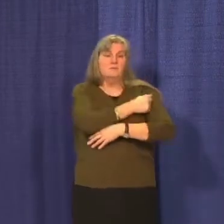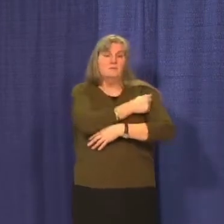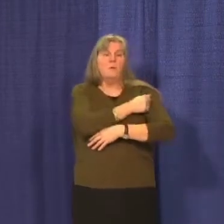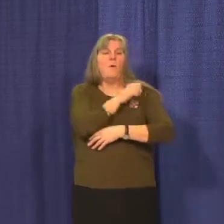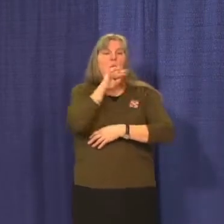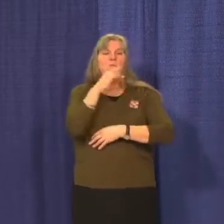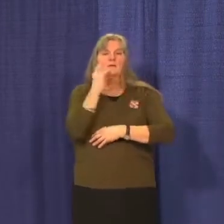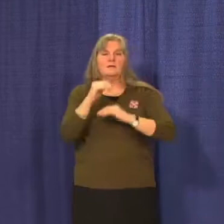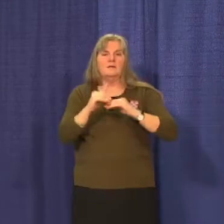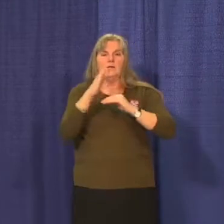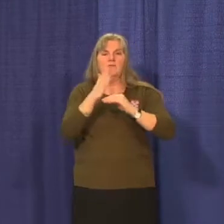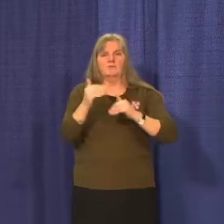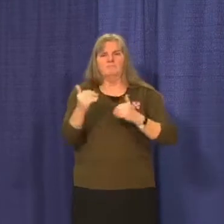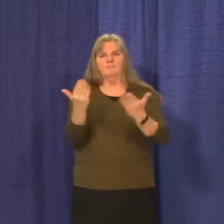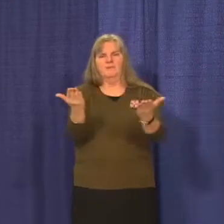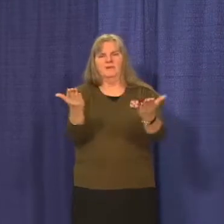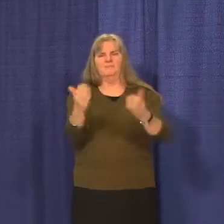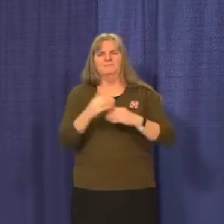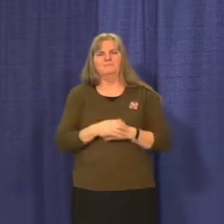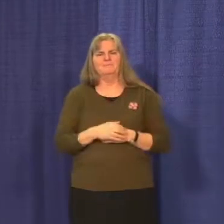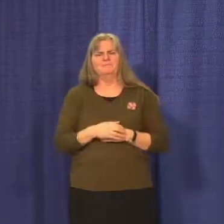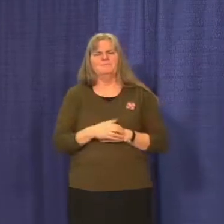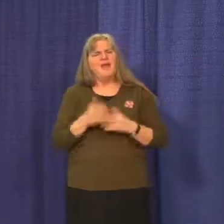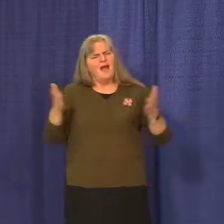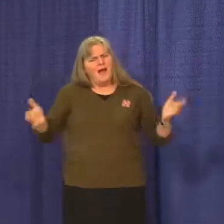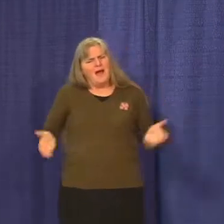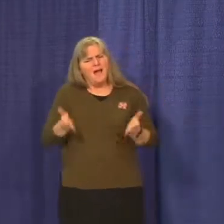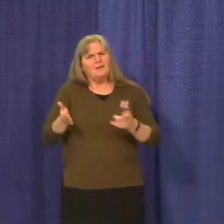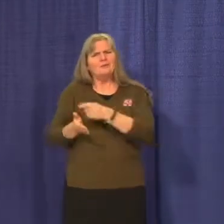18 and over in Whitehorse. I encourage everyone to remain